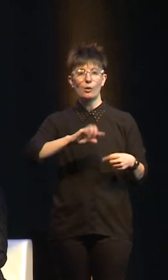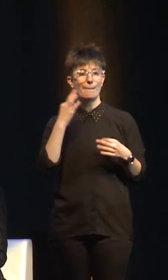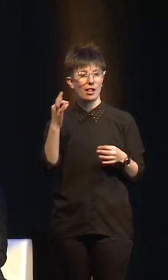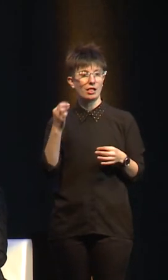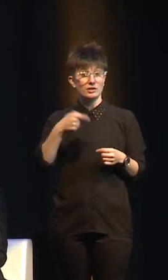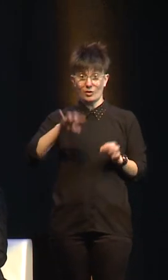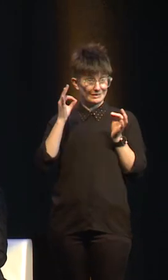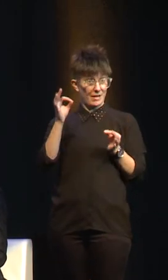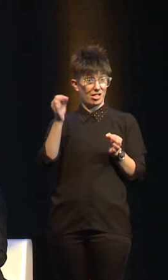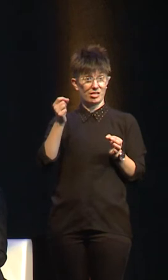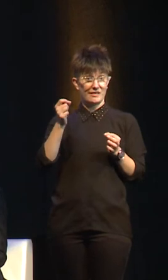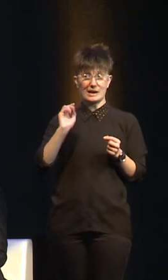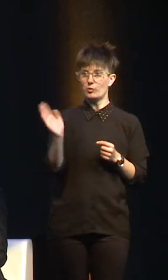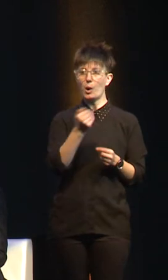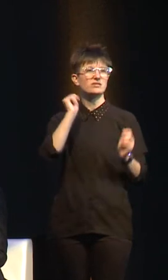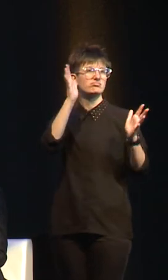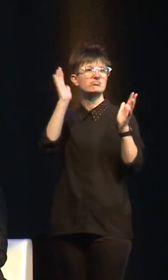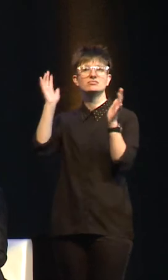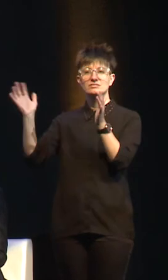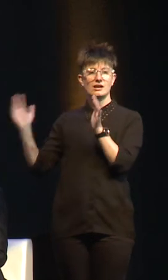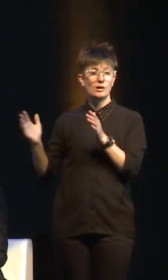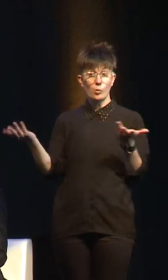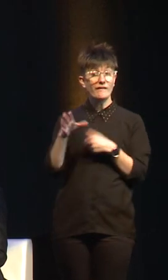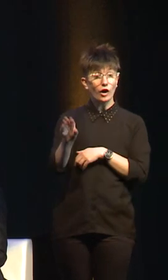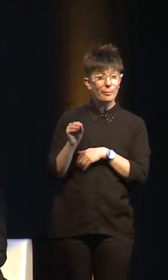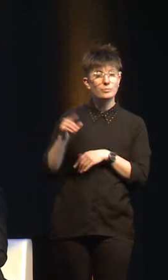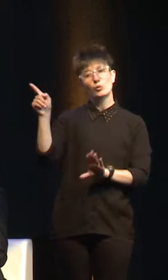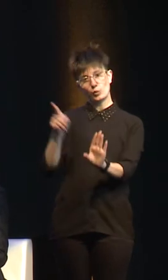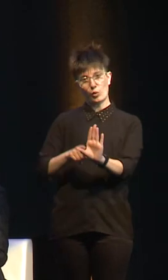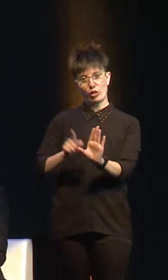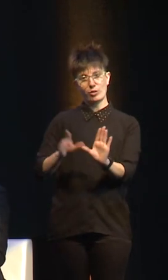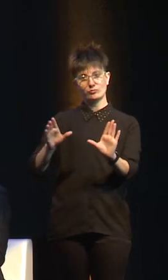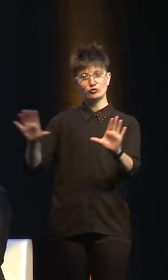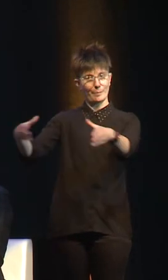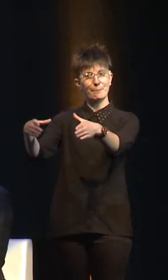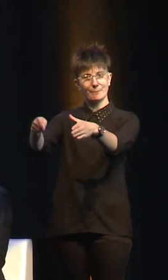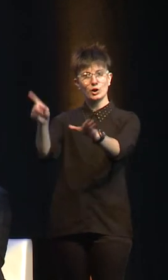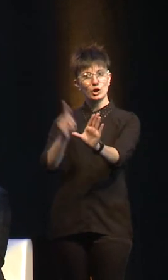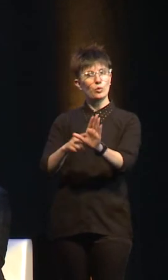about at the moment was the brainchild of a youth movement. Which I think we should